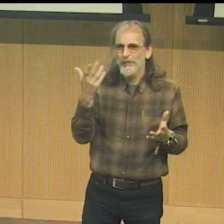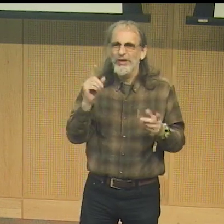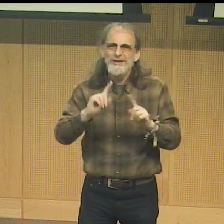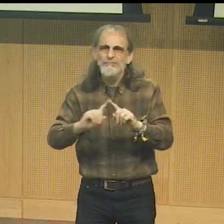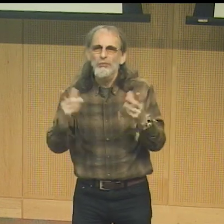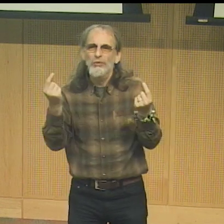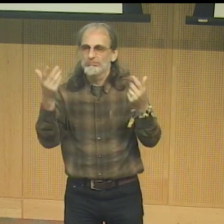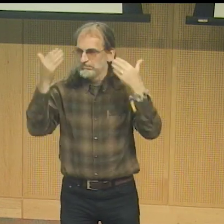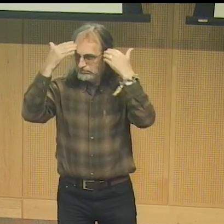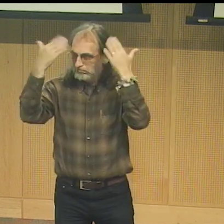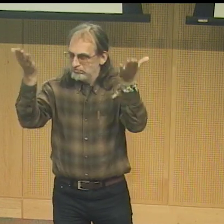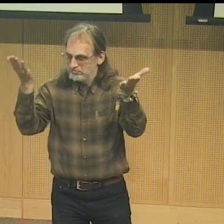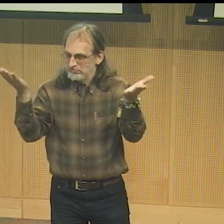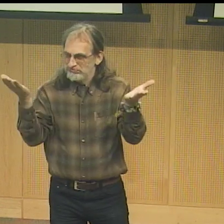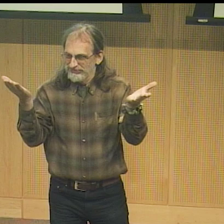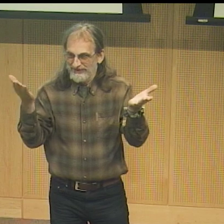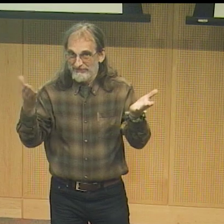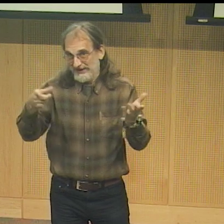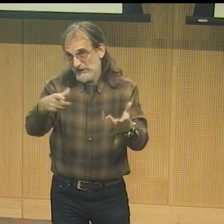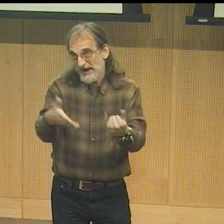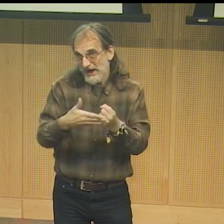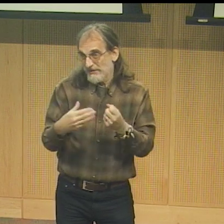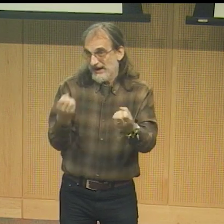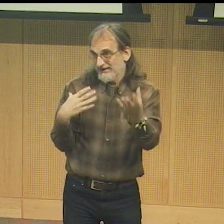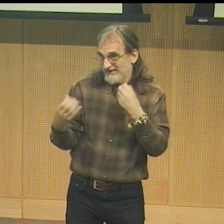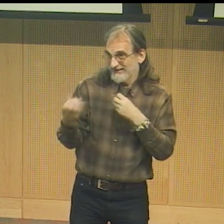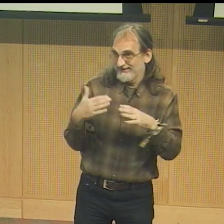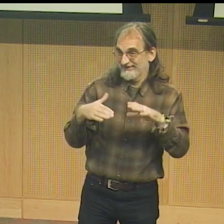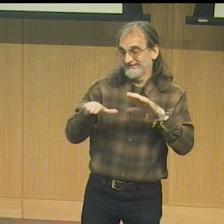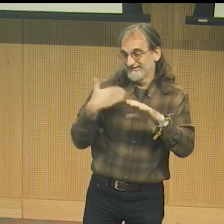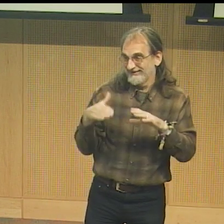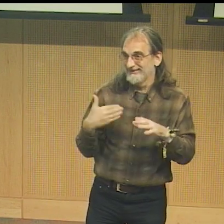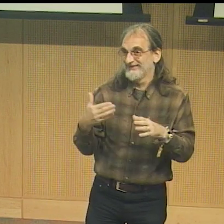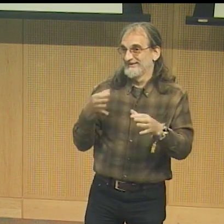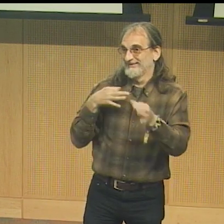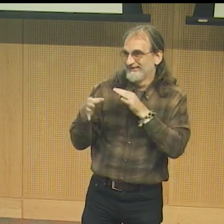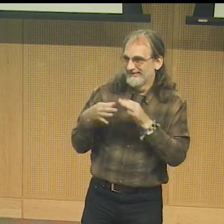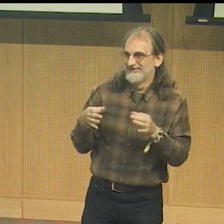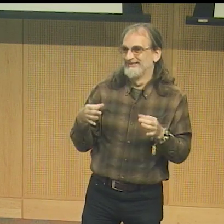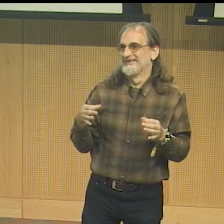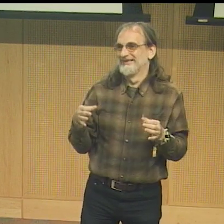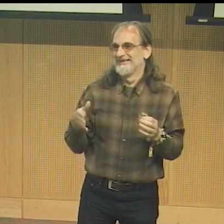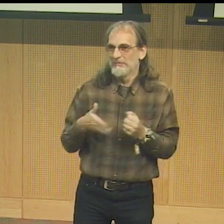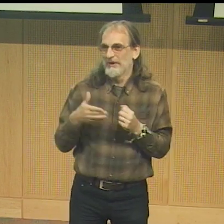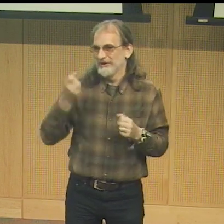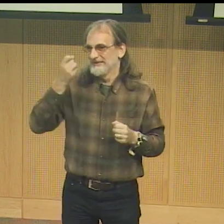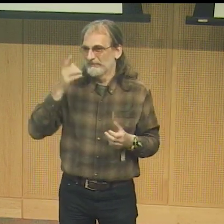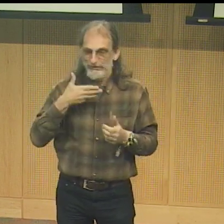Maybe you can share with me via feedback or email or further communication to help me understand how and why it's